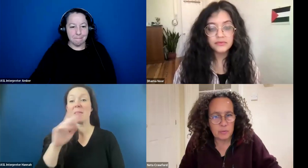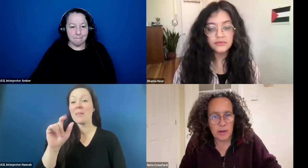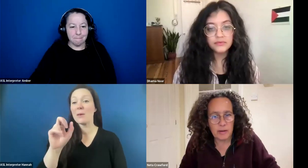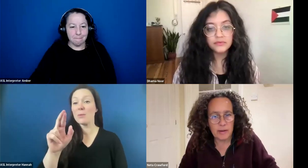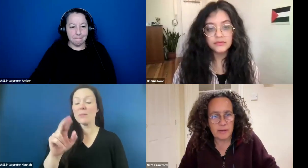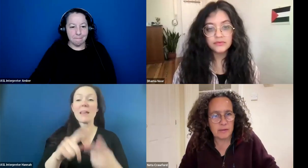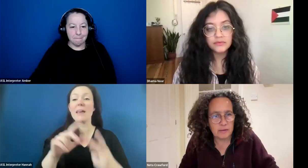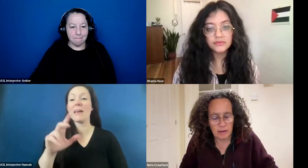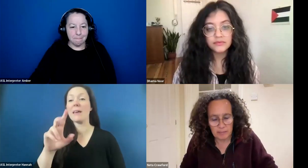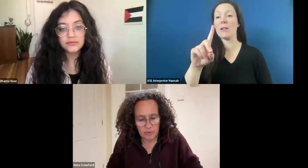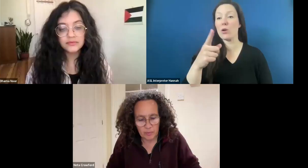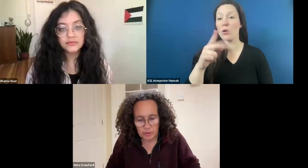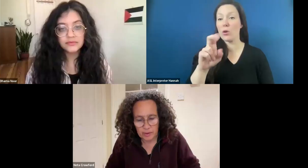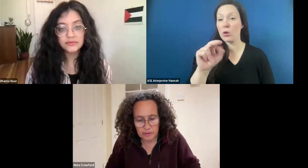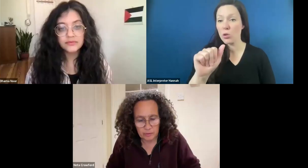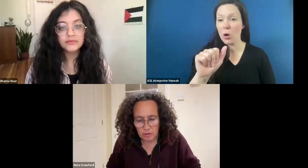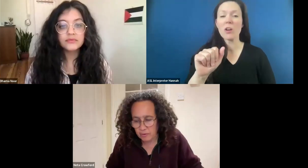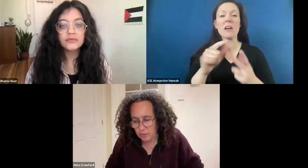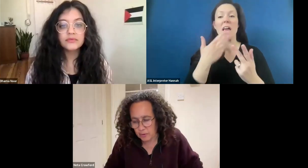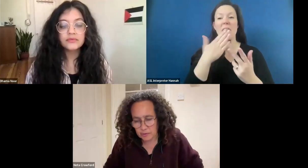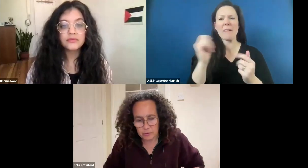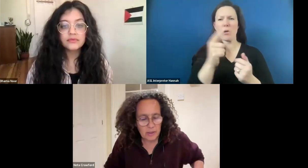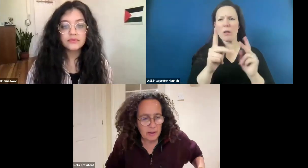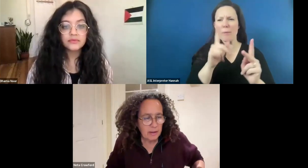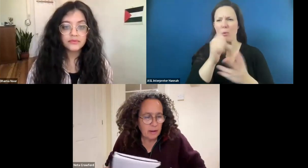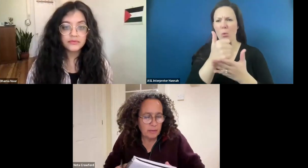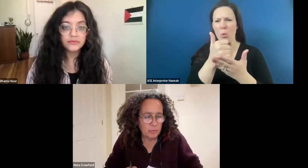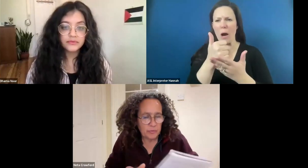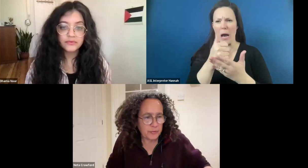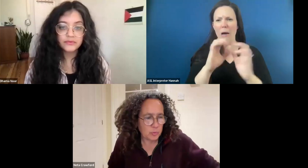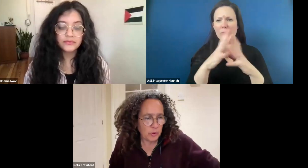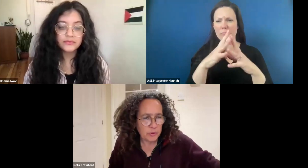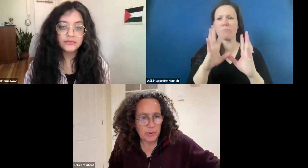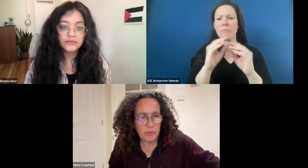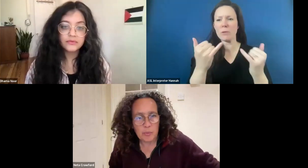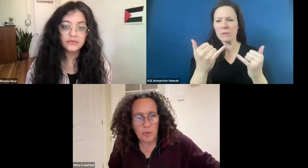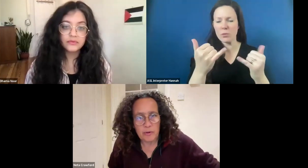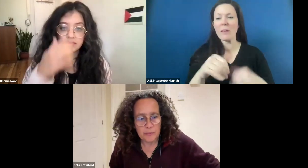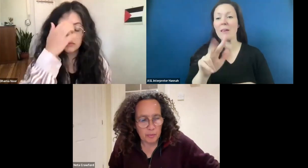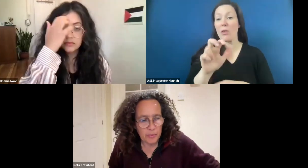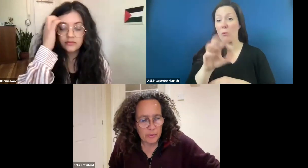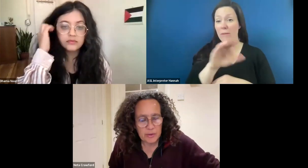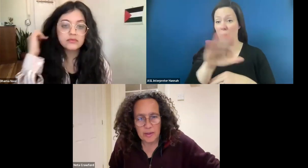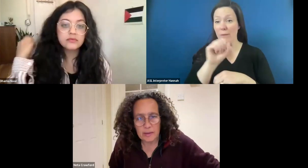well as the organizers, all the organizers. 350's work has been really important for understanding